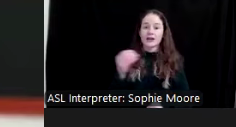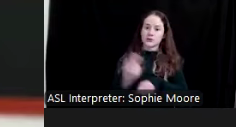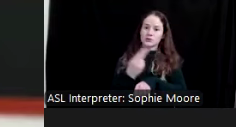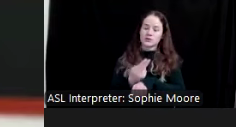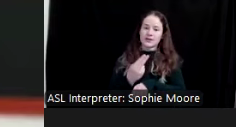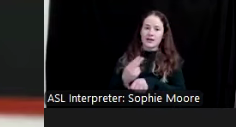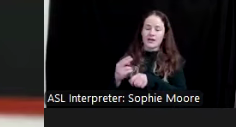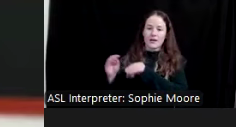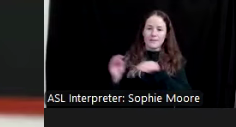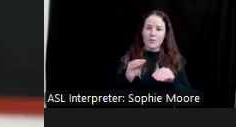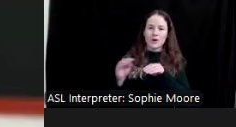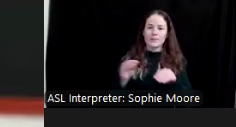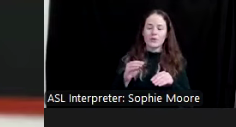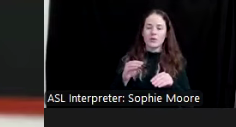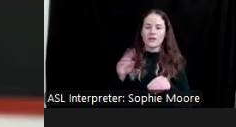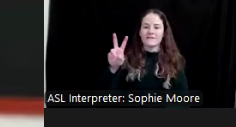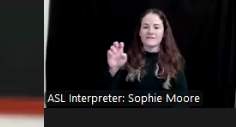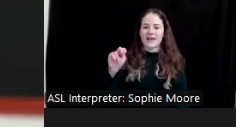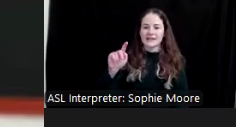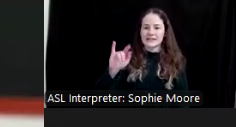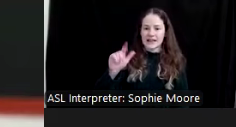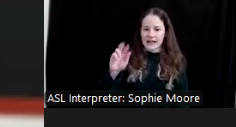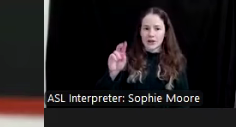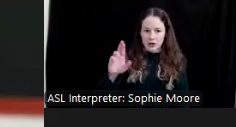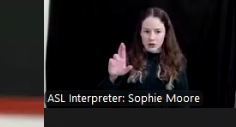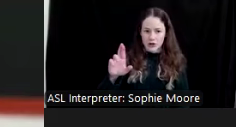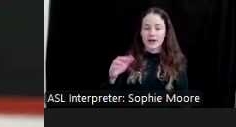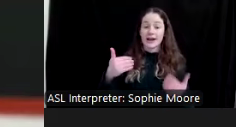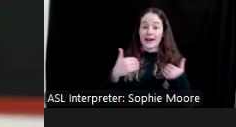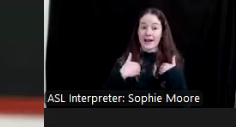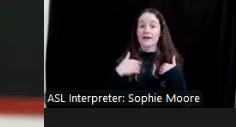walking behind her. Um, Ambux is a company that is out there to help